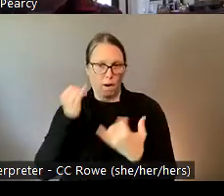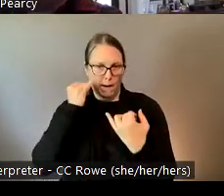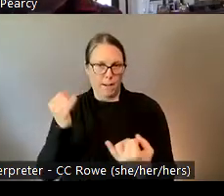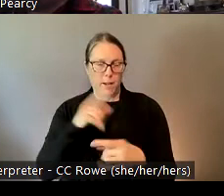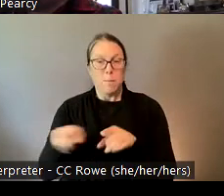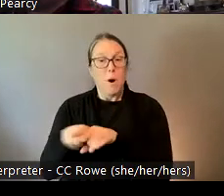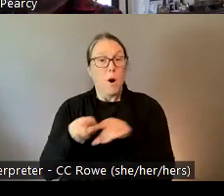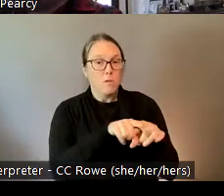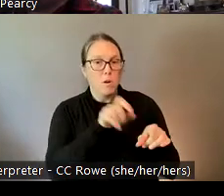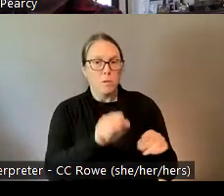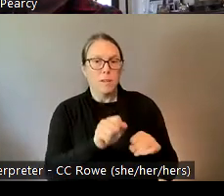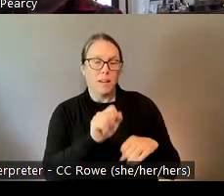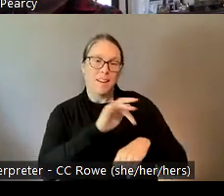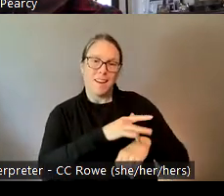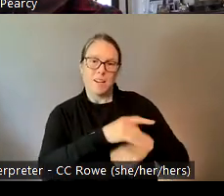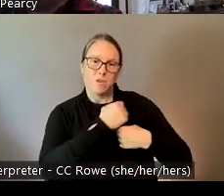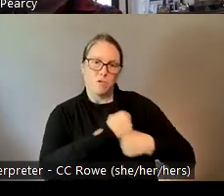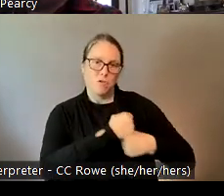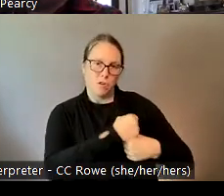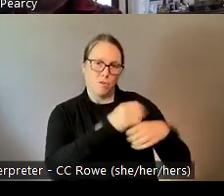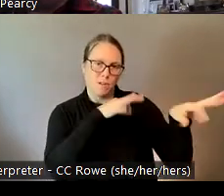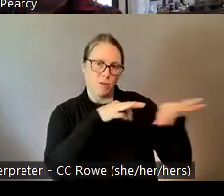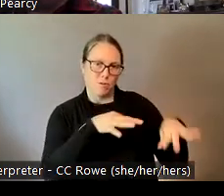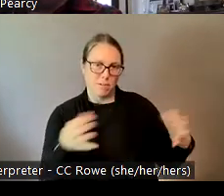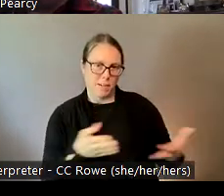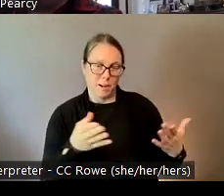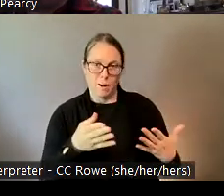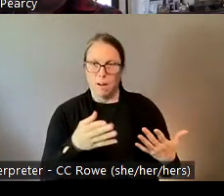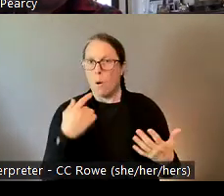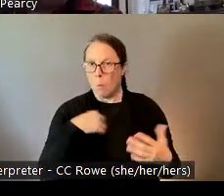for me, which we're gonna hit just because it's fun to see what a robot thinks it's gonna be.